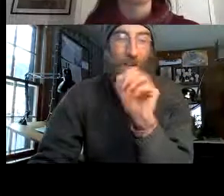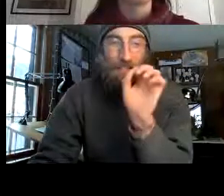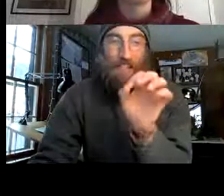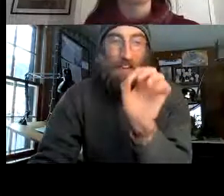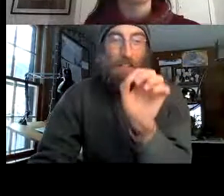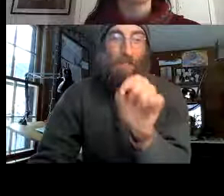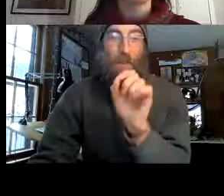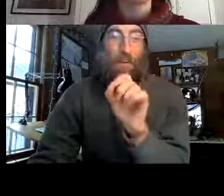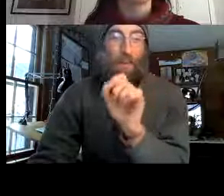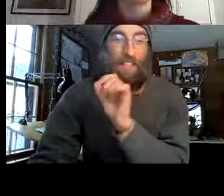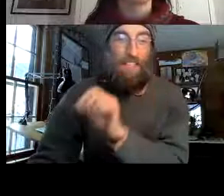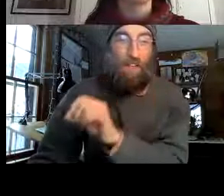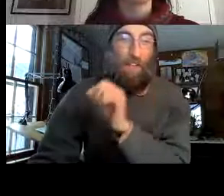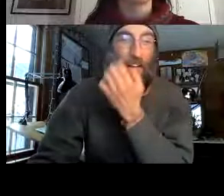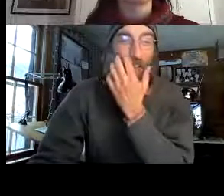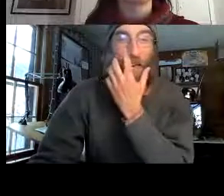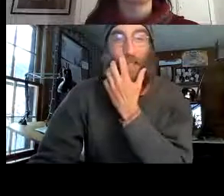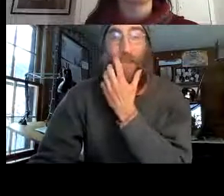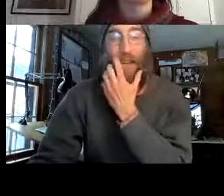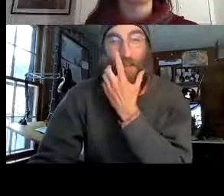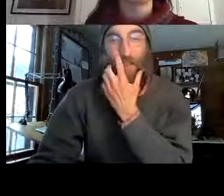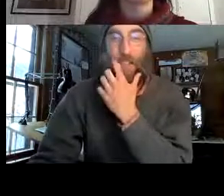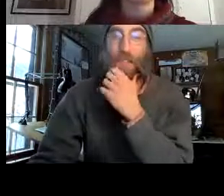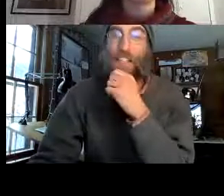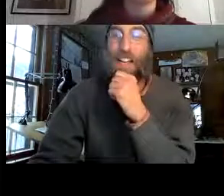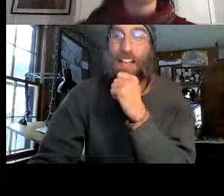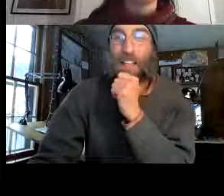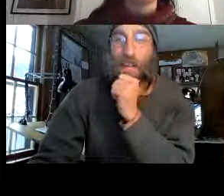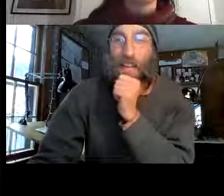is how, this is how Freeman Colby the teacher evaluates possible students. "But